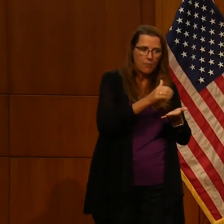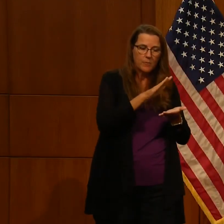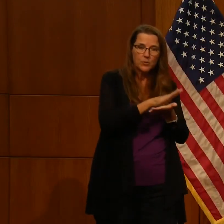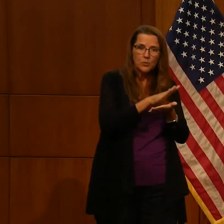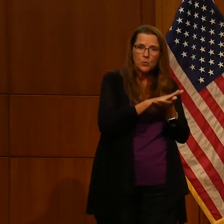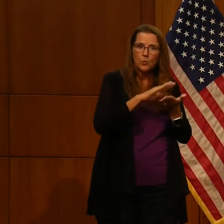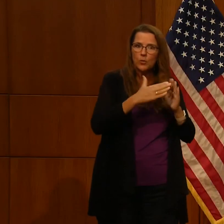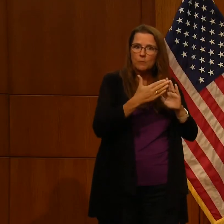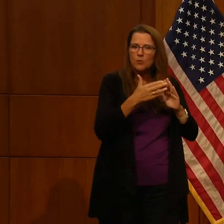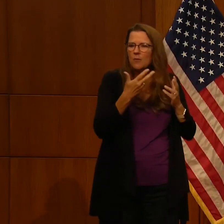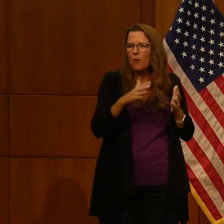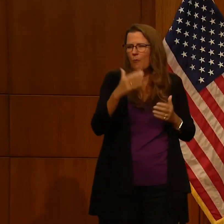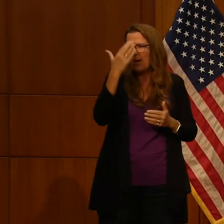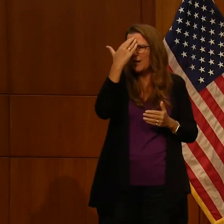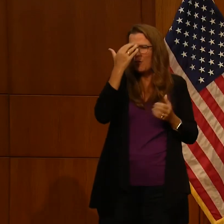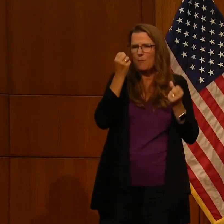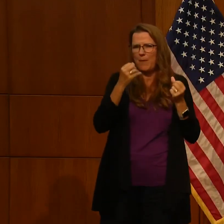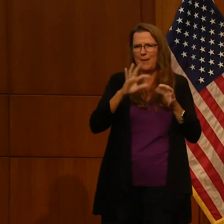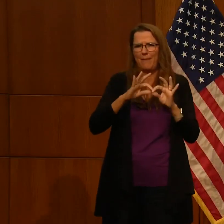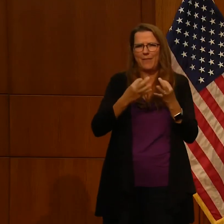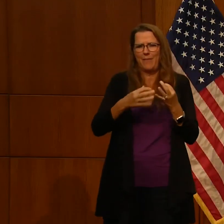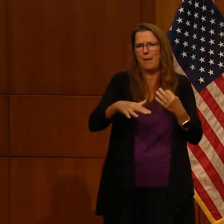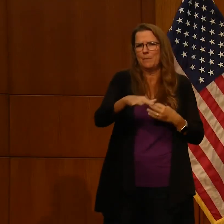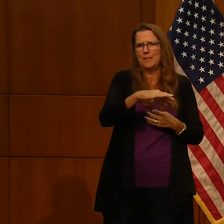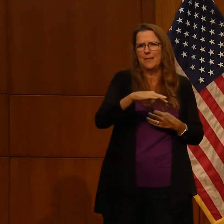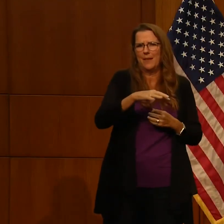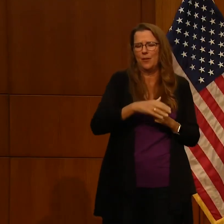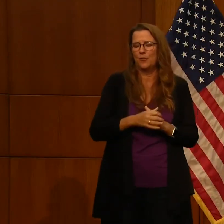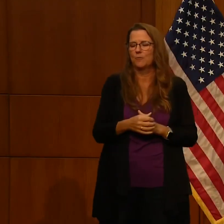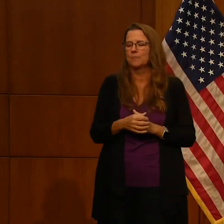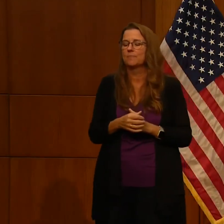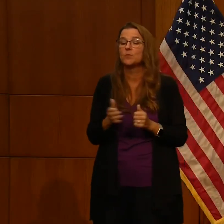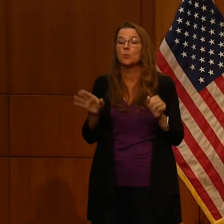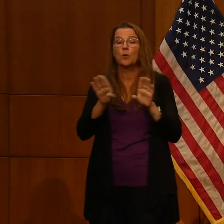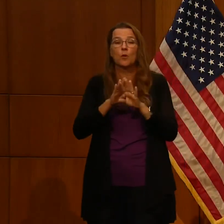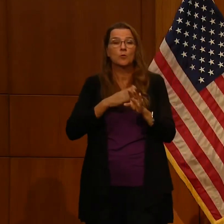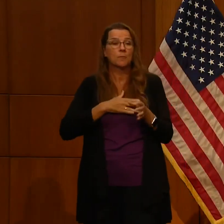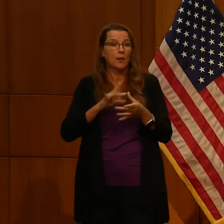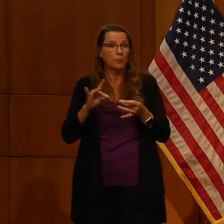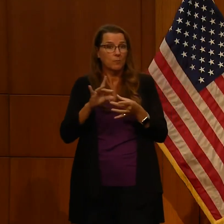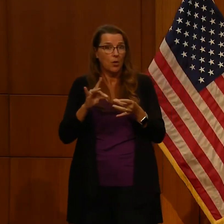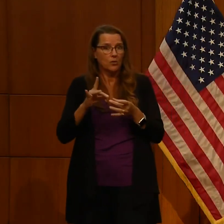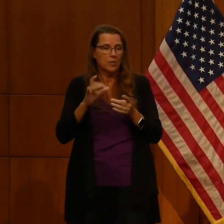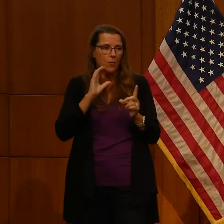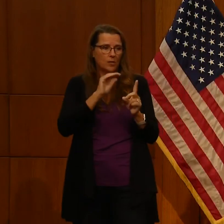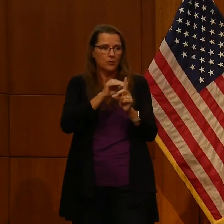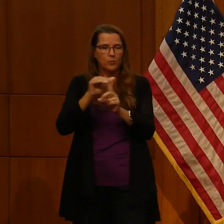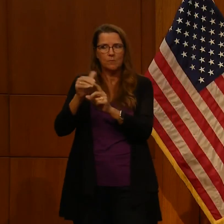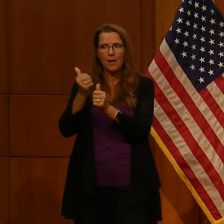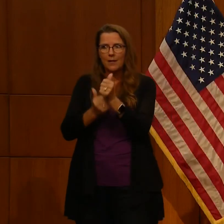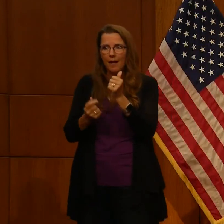ESPECIALLY TO HELP IN THE SCHOOL COMMUNITIES WHERE THEY ALREADY KNOW A LOT OF THE